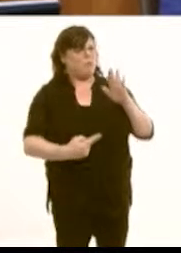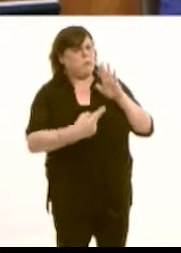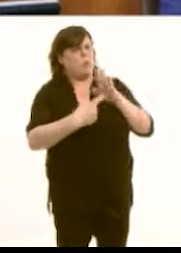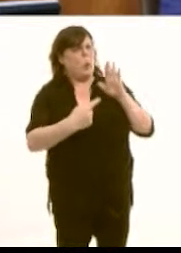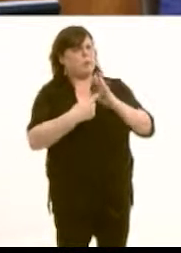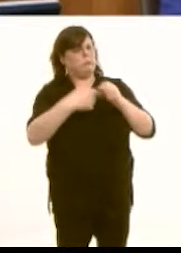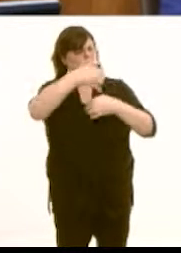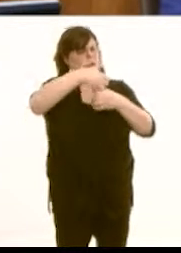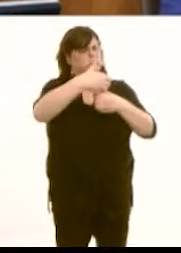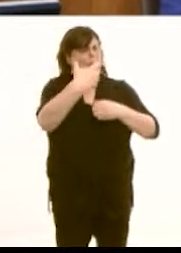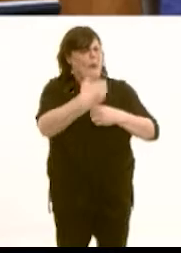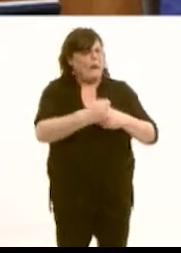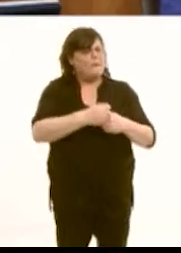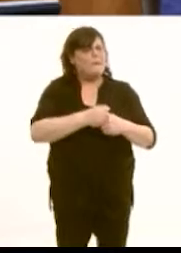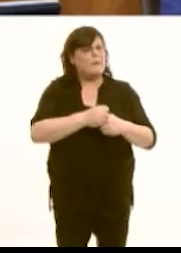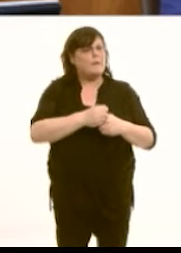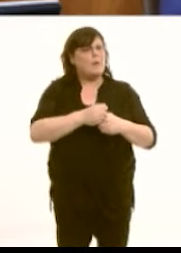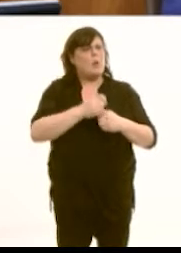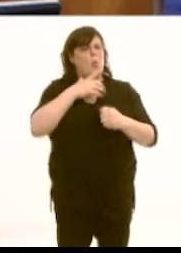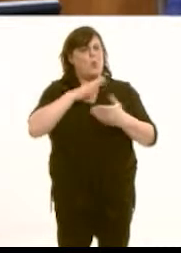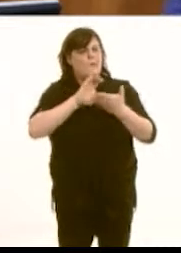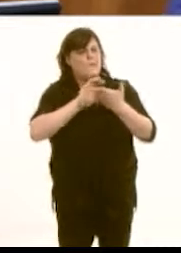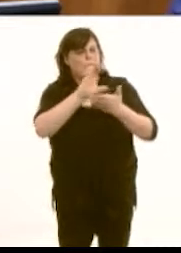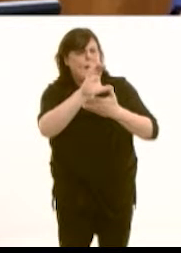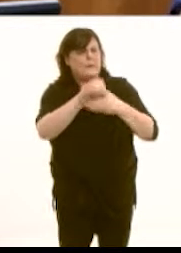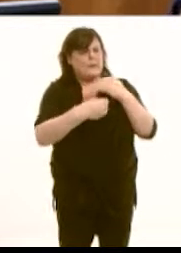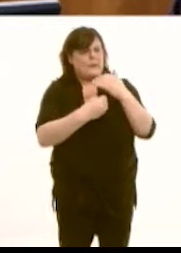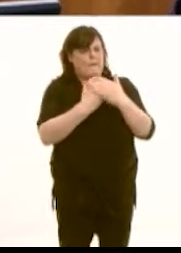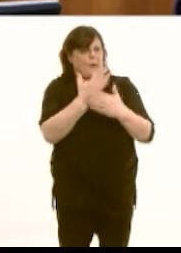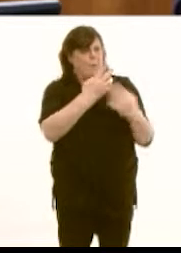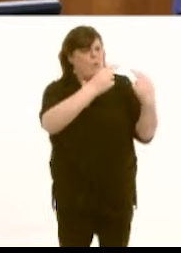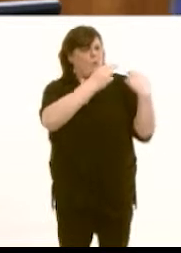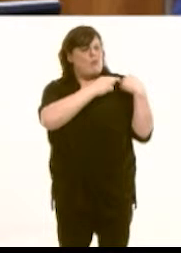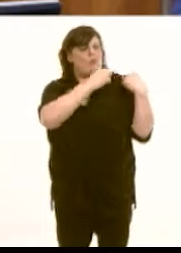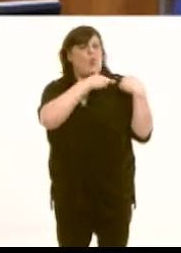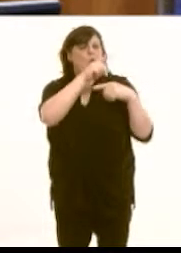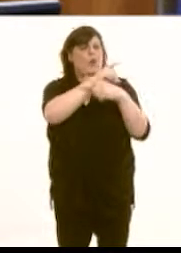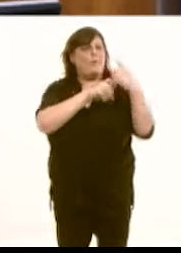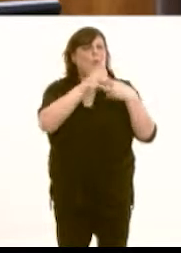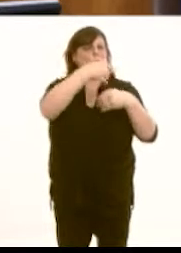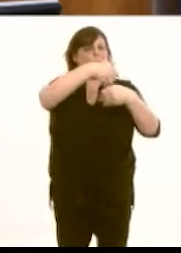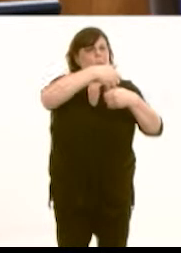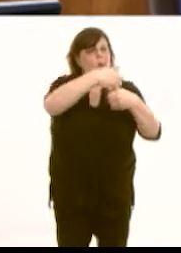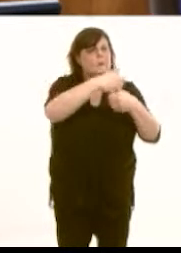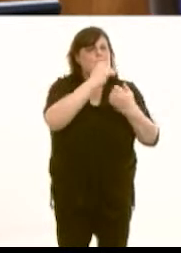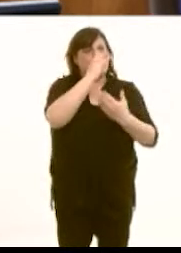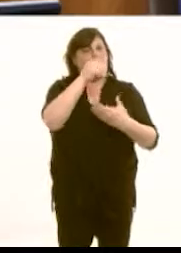We continue to invest in and develop the role of community pharmacies as part of improving